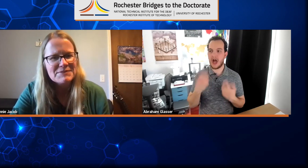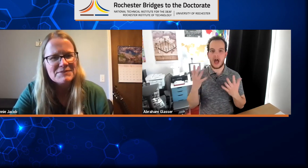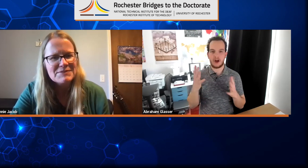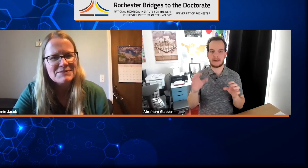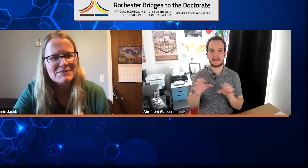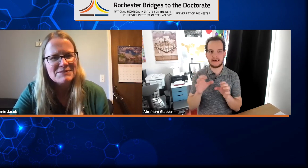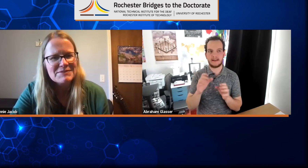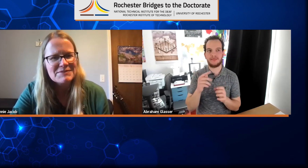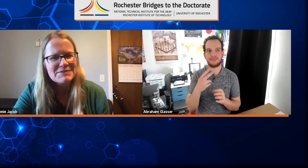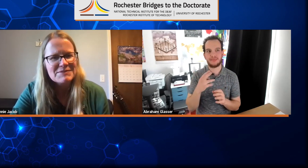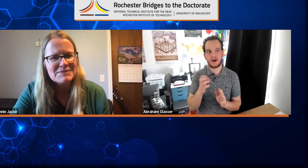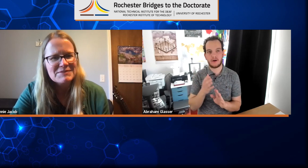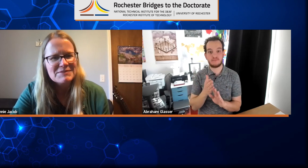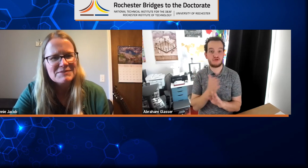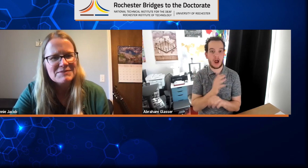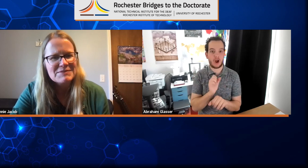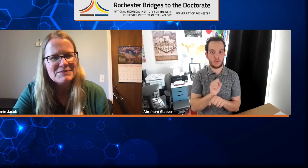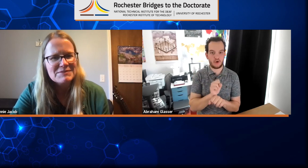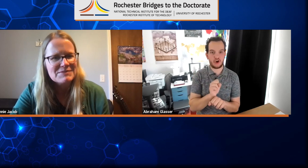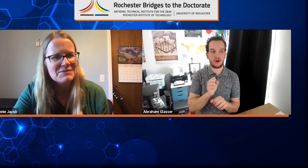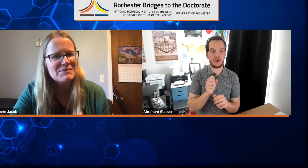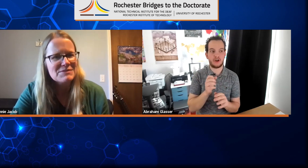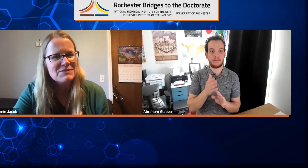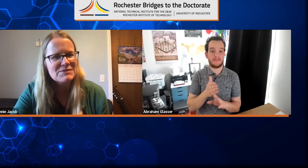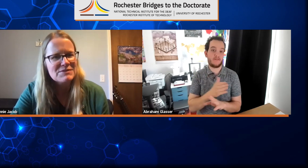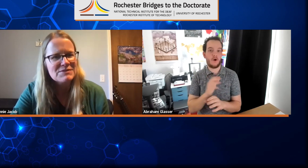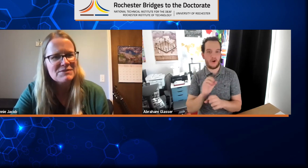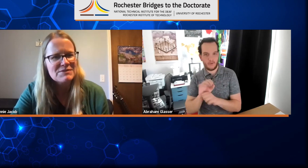I already did the prior work before Covid,